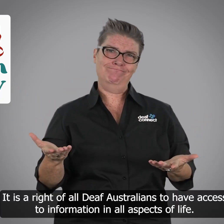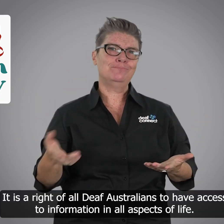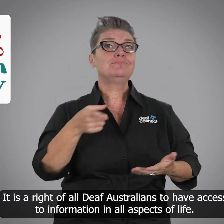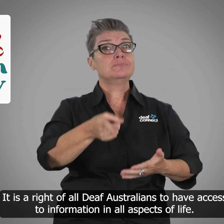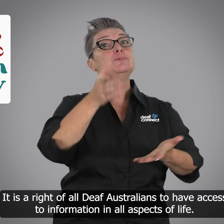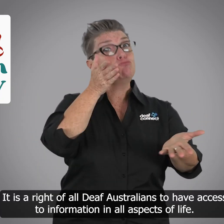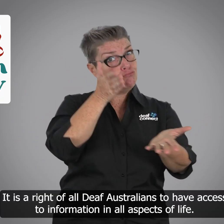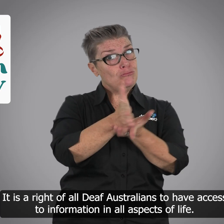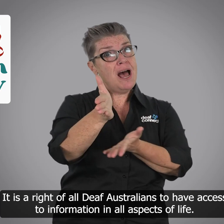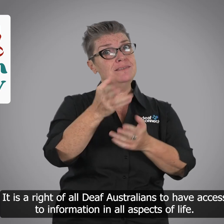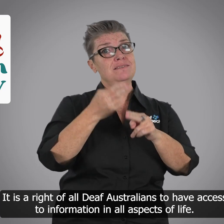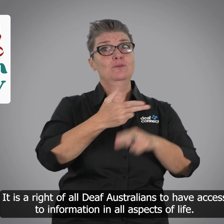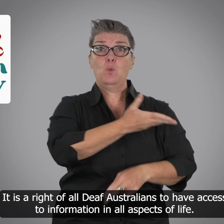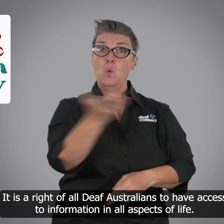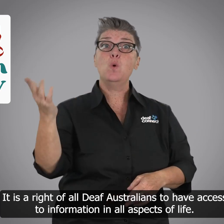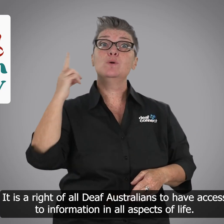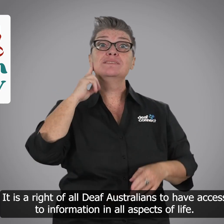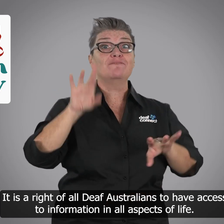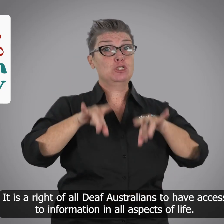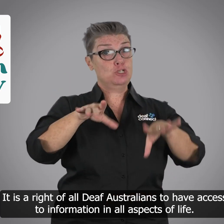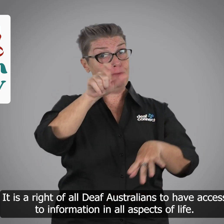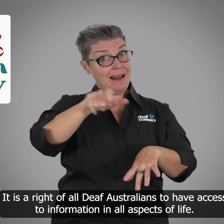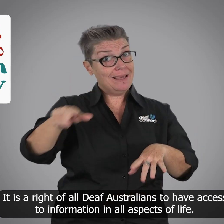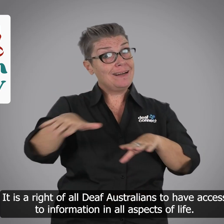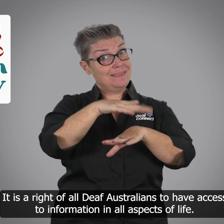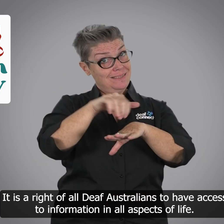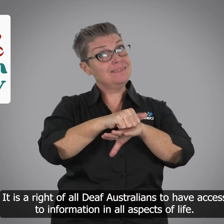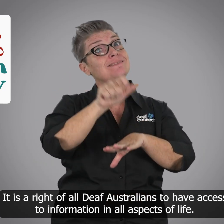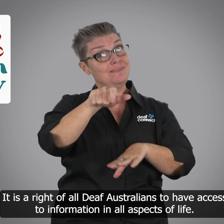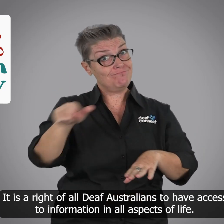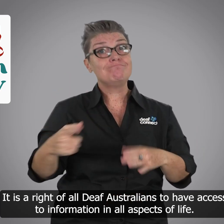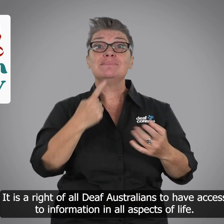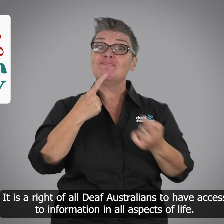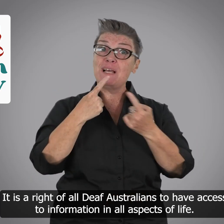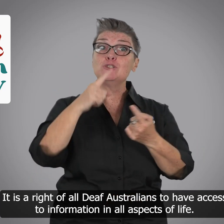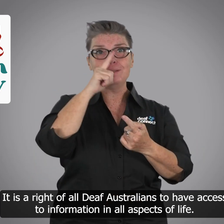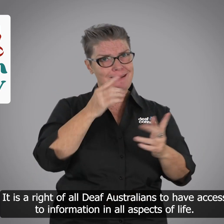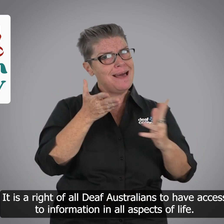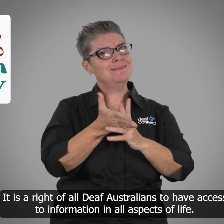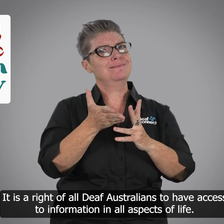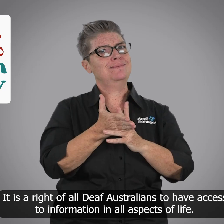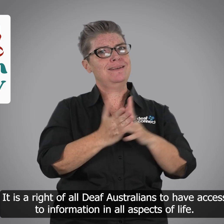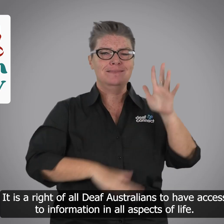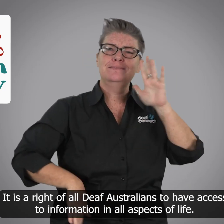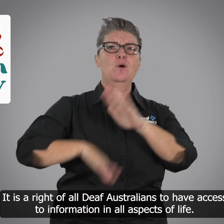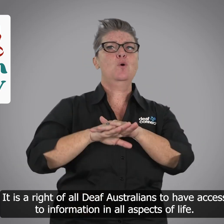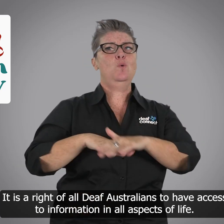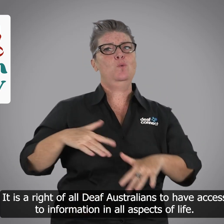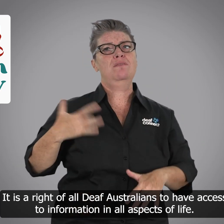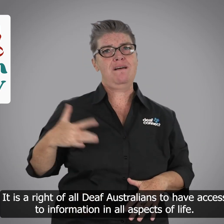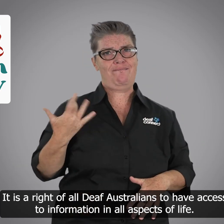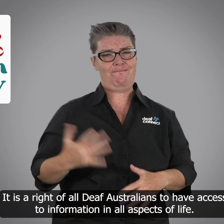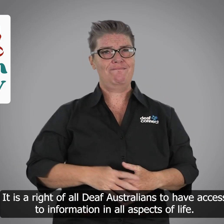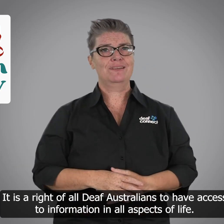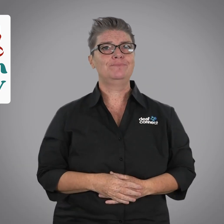It is a right of all Deaf Australians to have access to information in all aspects of life.